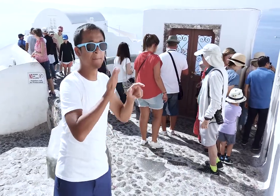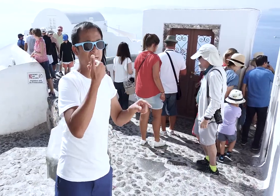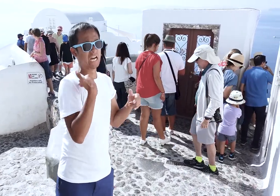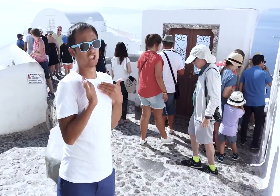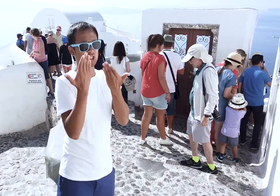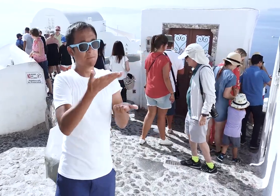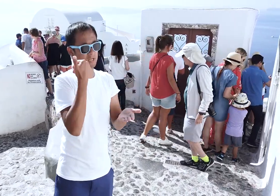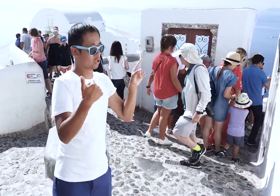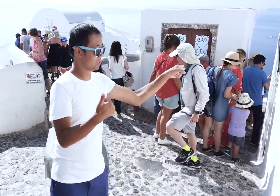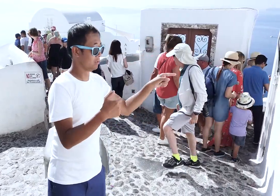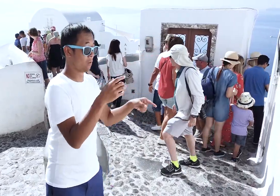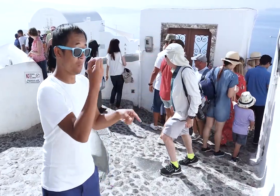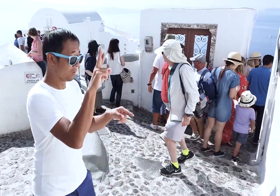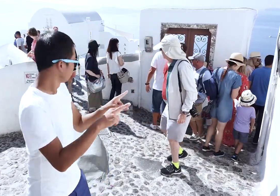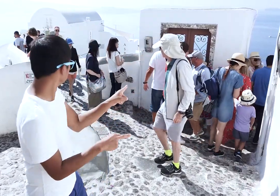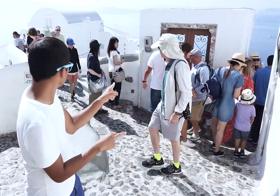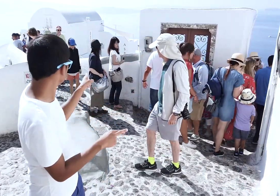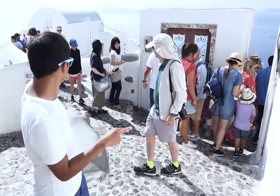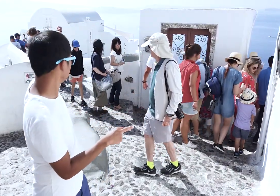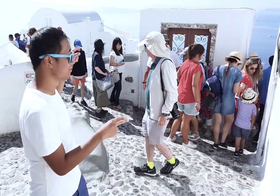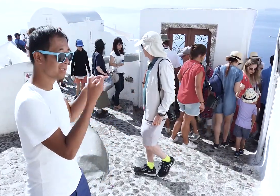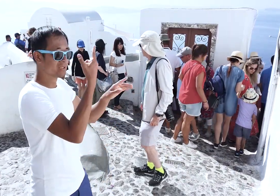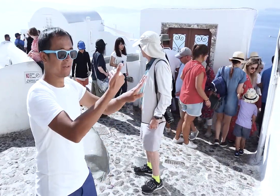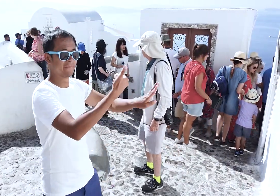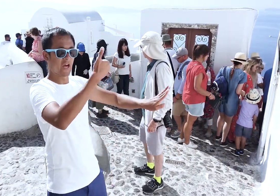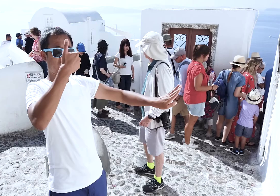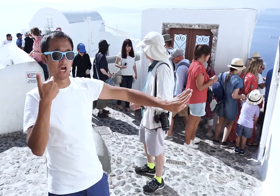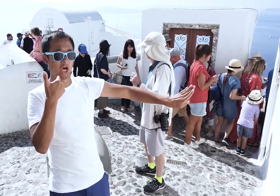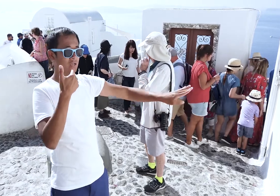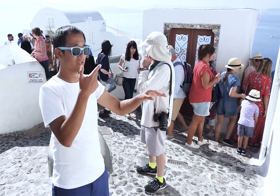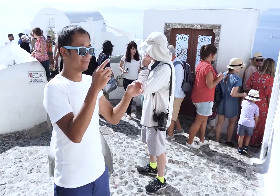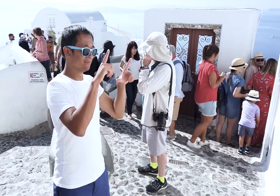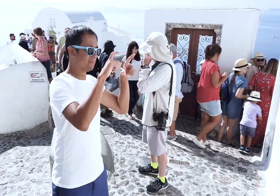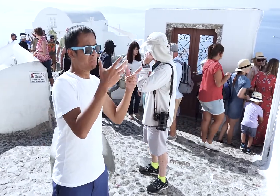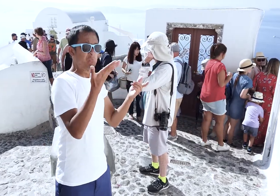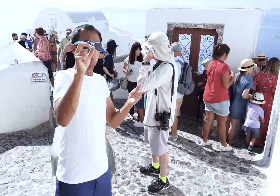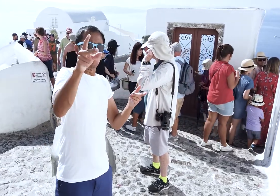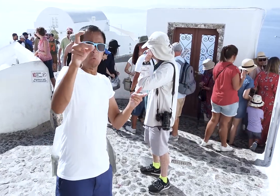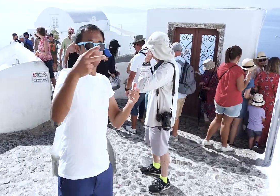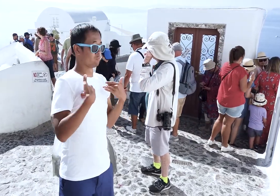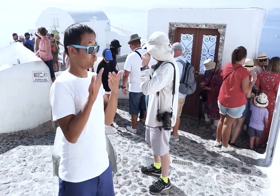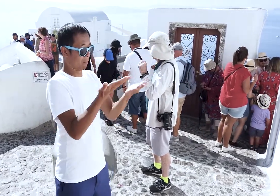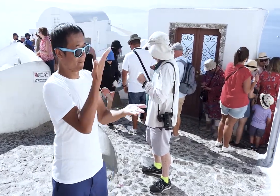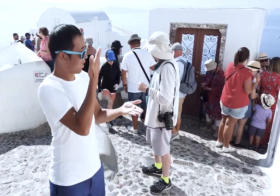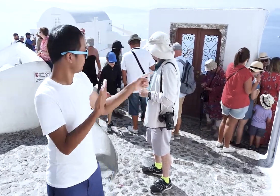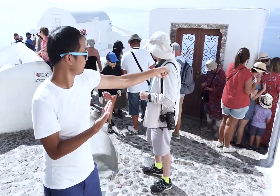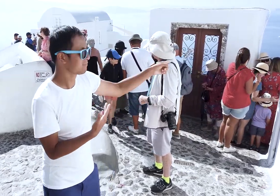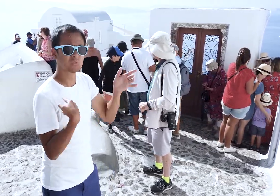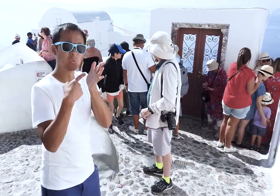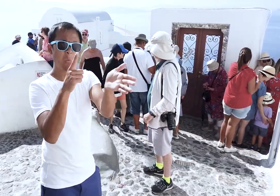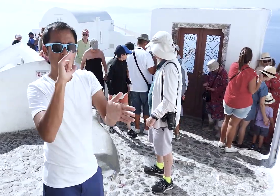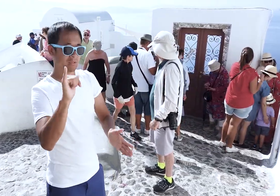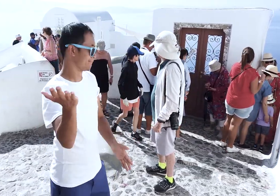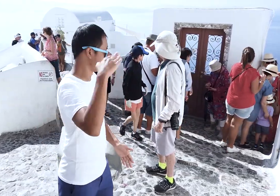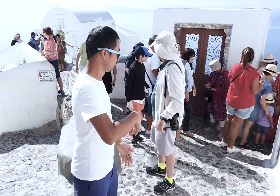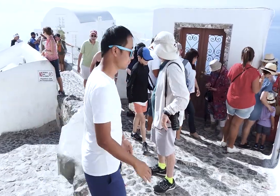I better suggest you to take this way. Or... if you take this way, you would take pictures of far away photo. It is ok ok. I highly recommend you to take this way. I will show you what it looks like. Follow me.